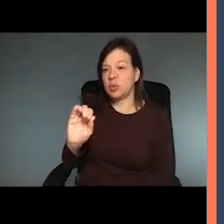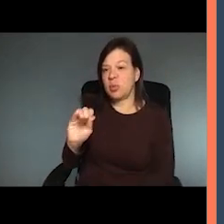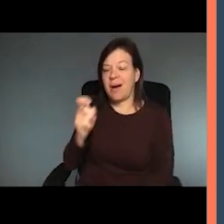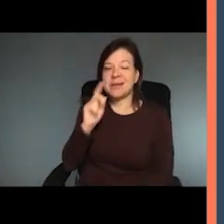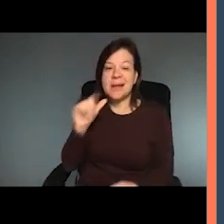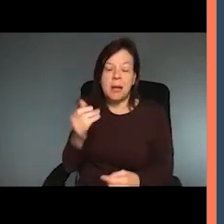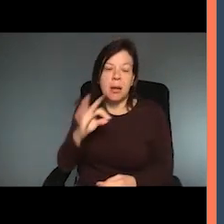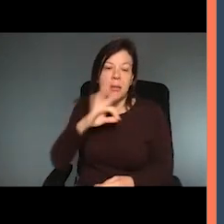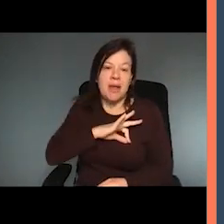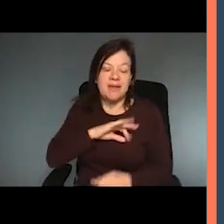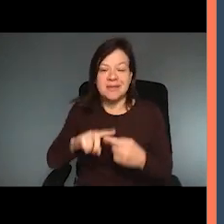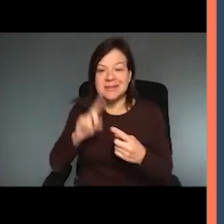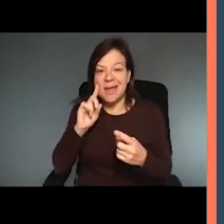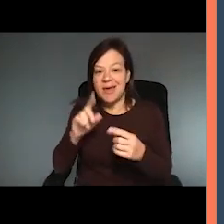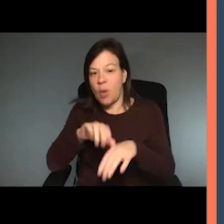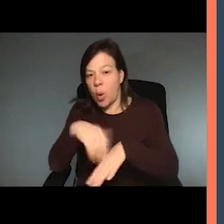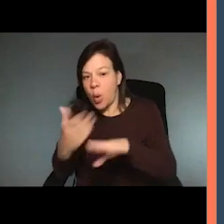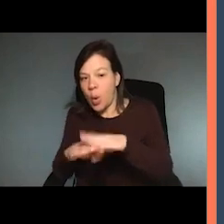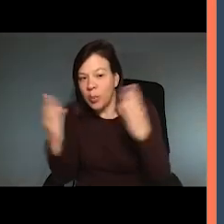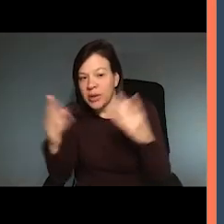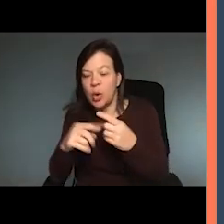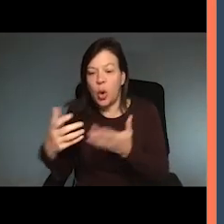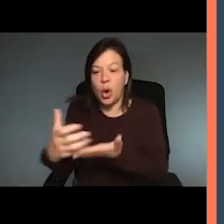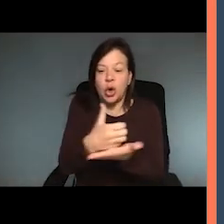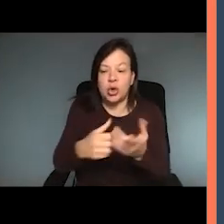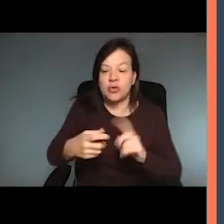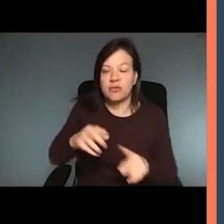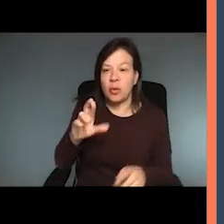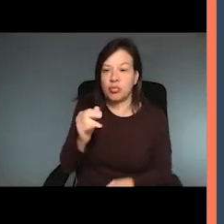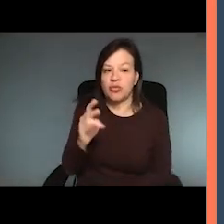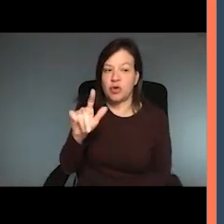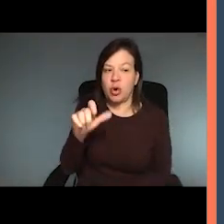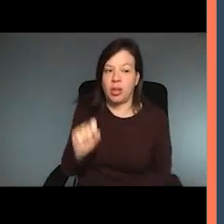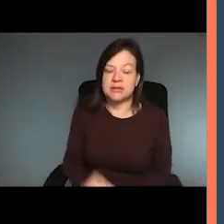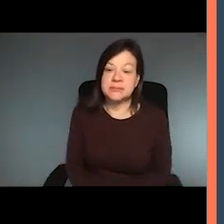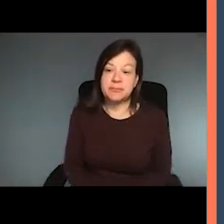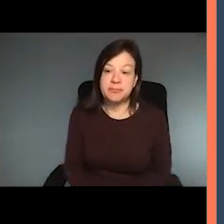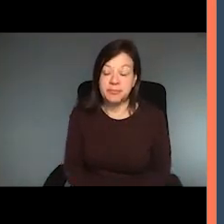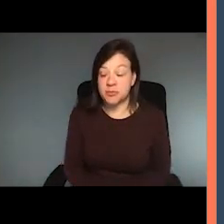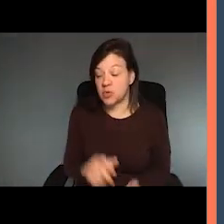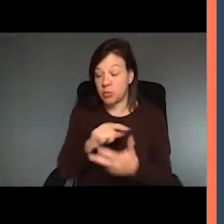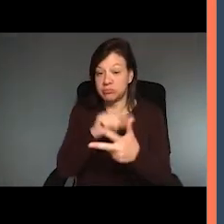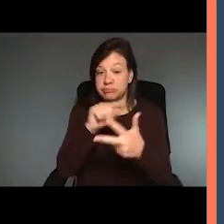HAVE REFERRED TO NUBOX ALONG WITH ANY BENEFITS THAT THEY EARNED FROM REFERRAL COUNTS.